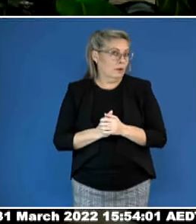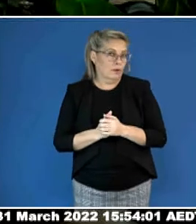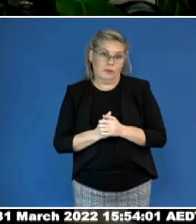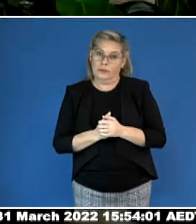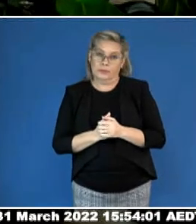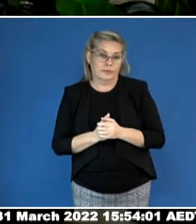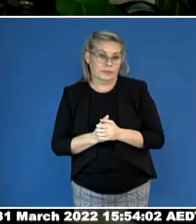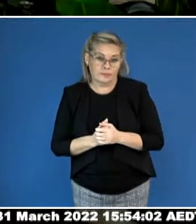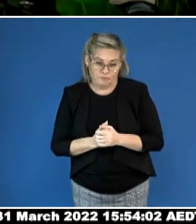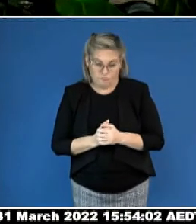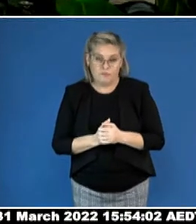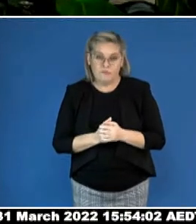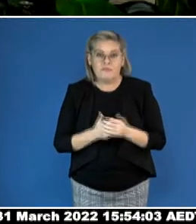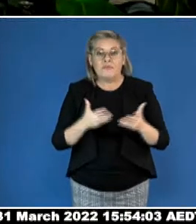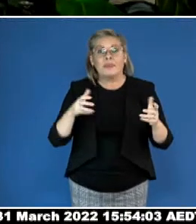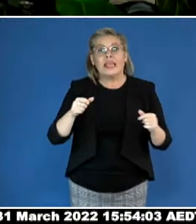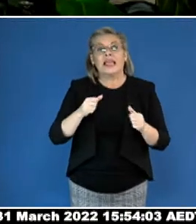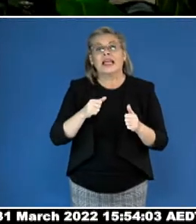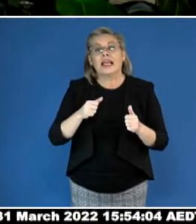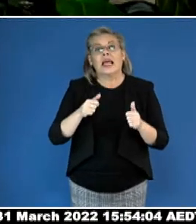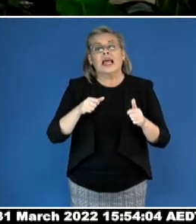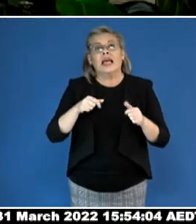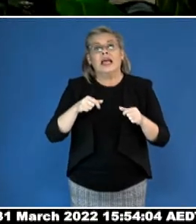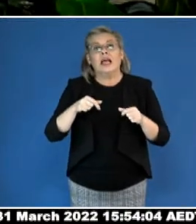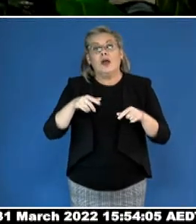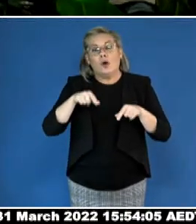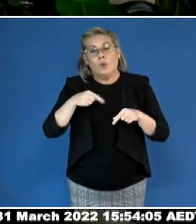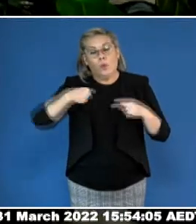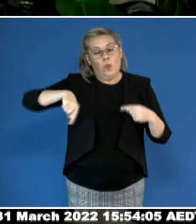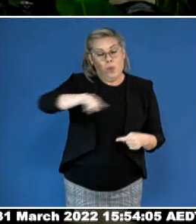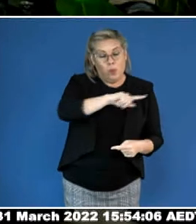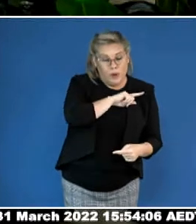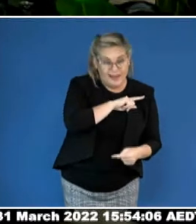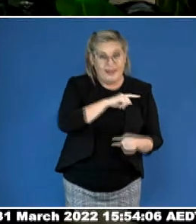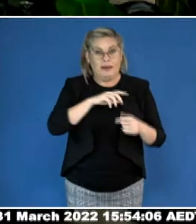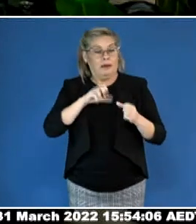This societal expectation is often reinforced by the intensive compliance-based therapies